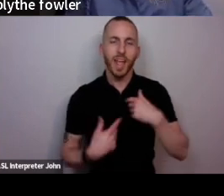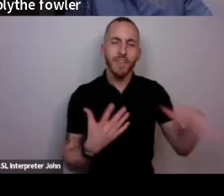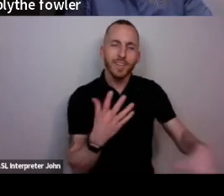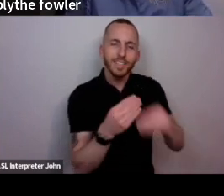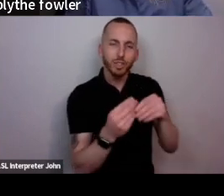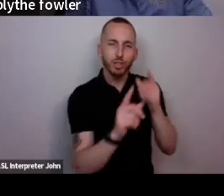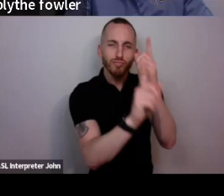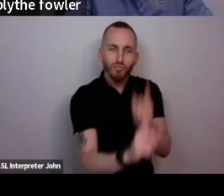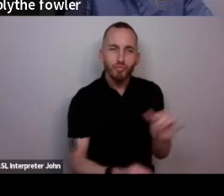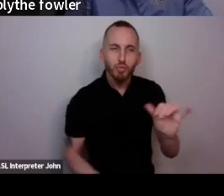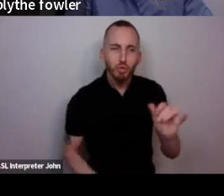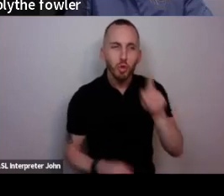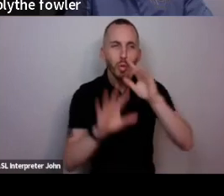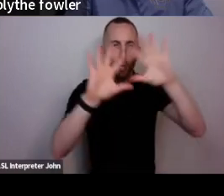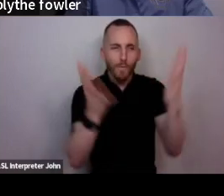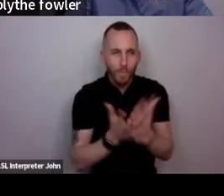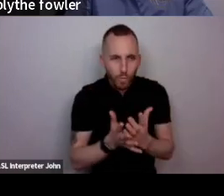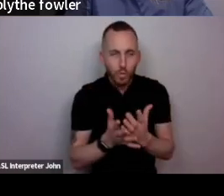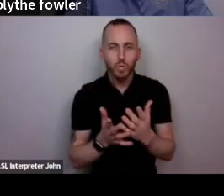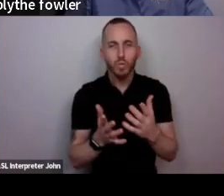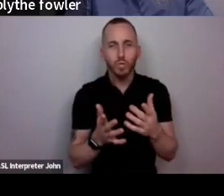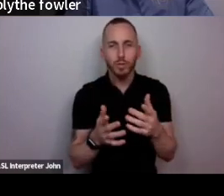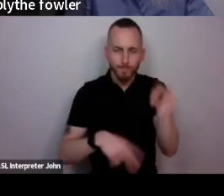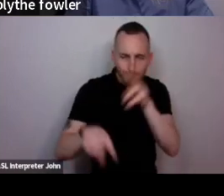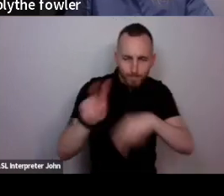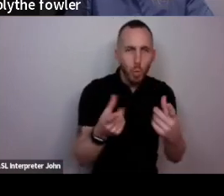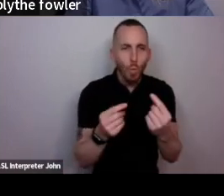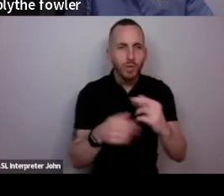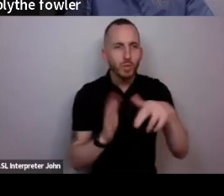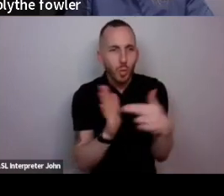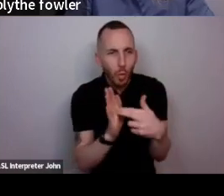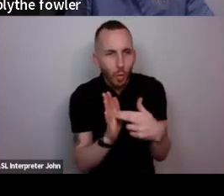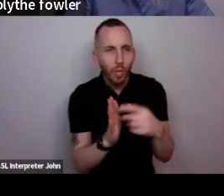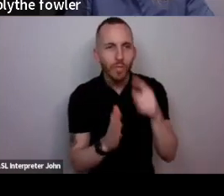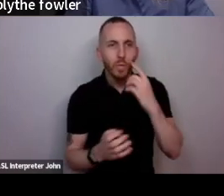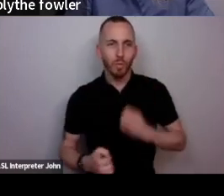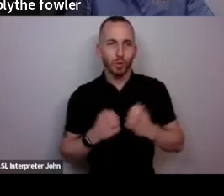and Spiritual Care Committee, or an "ESCC".